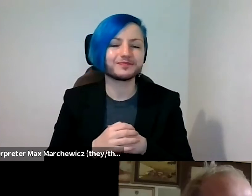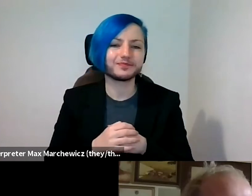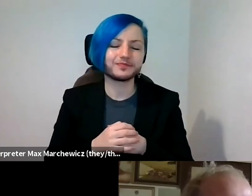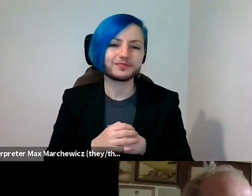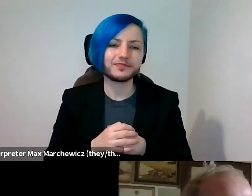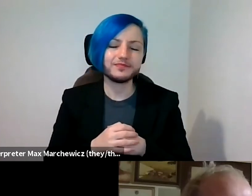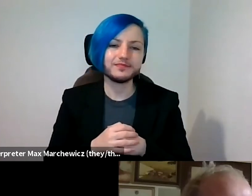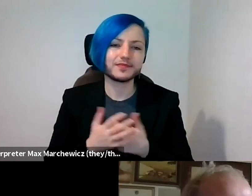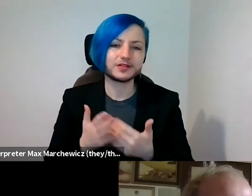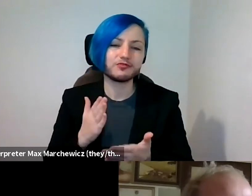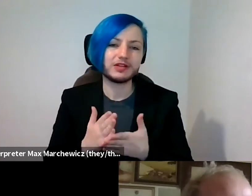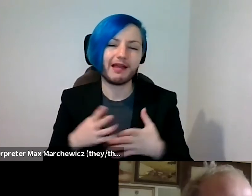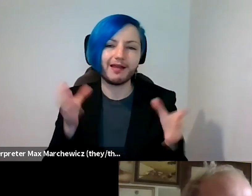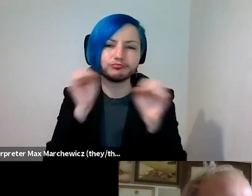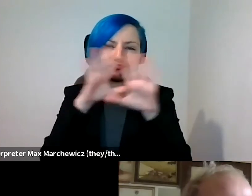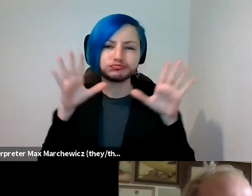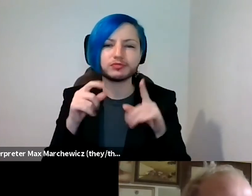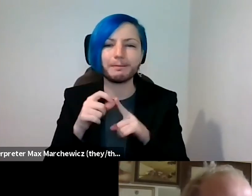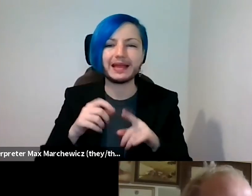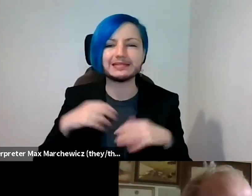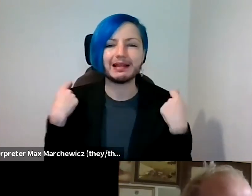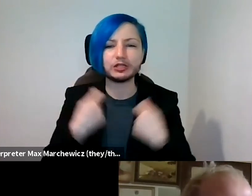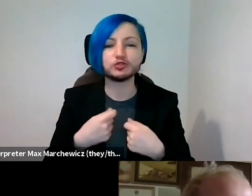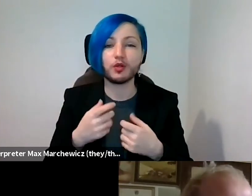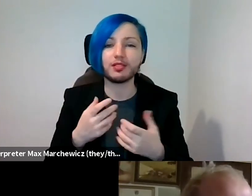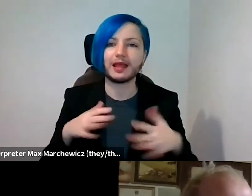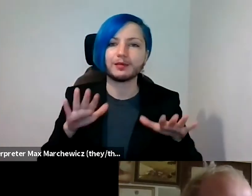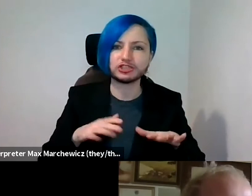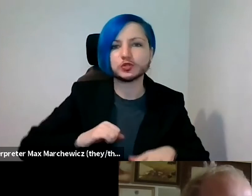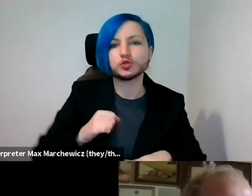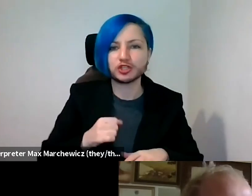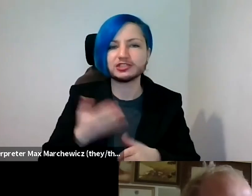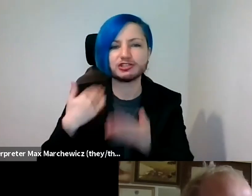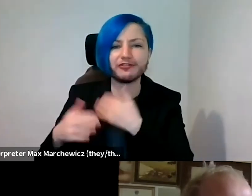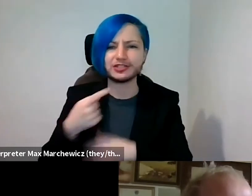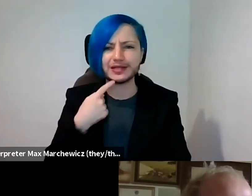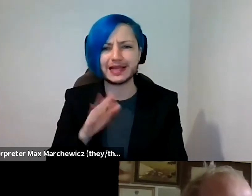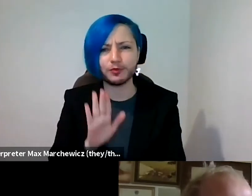think of the Paisley shawl in terms of its British and Scottish heritage. I said, "Wait a minute, you don't have the whole story,